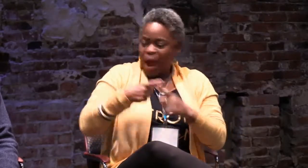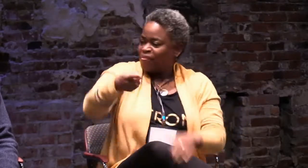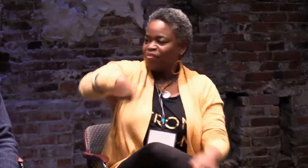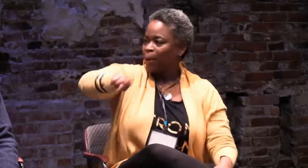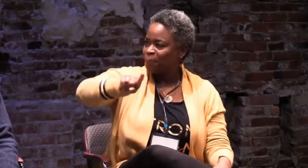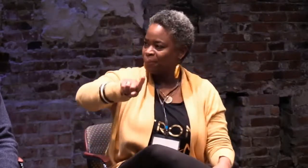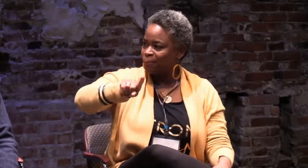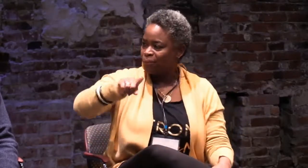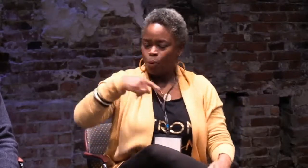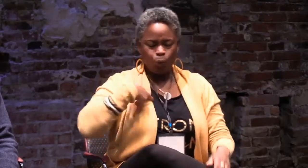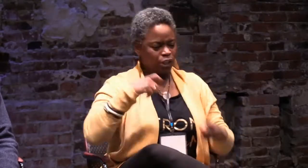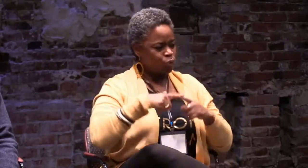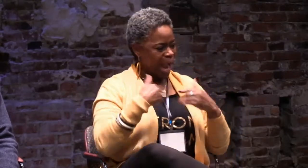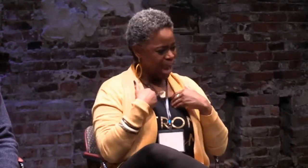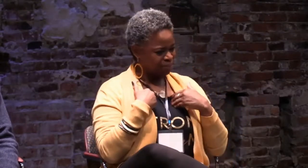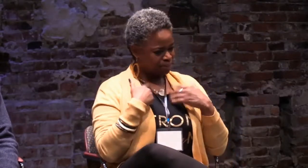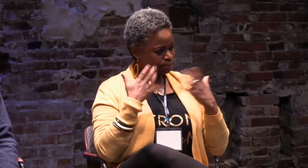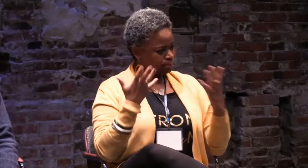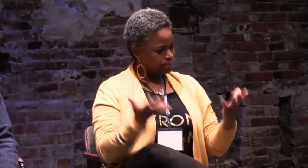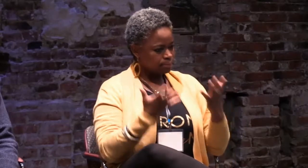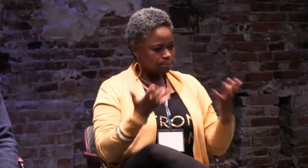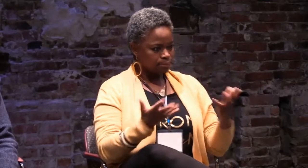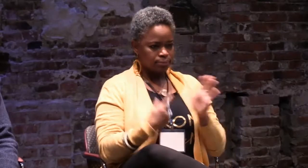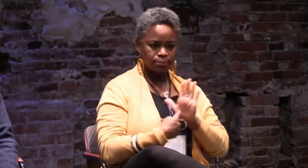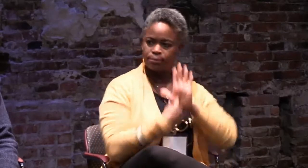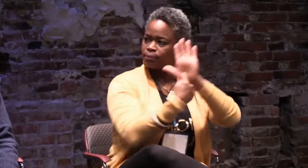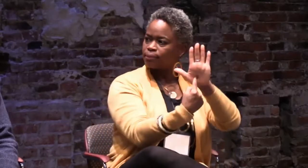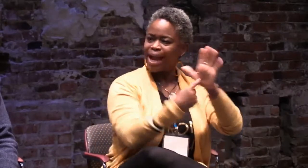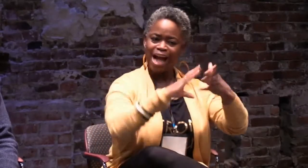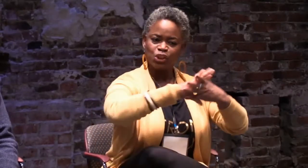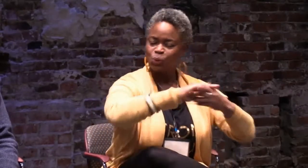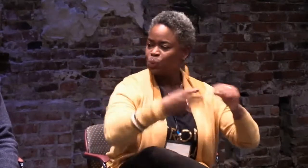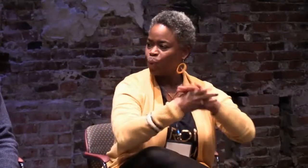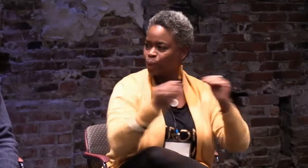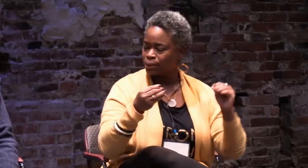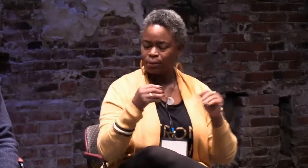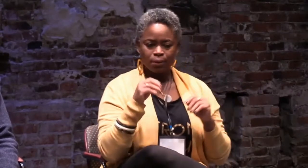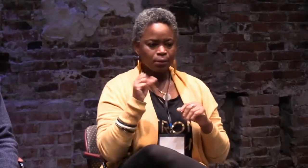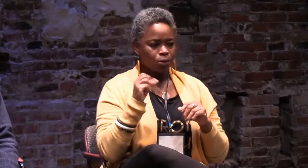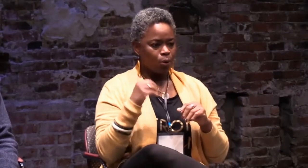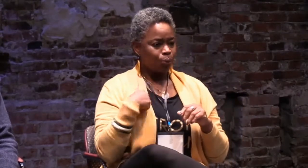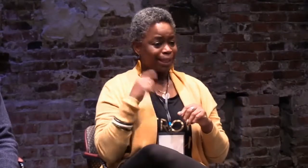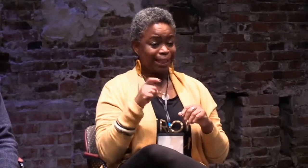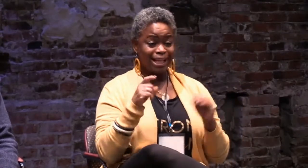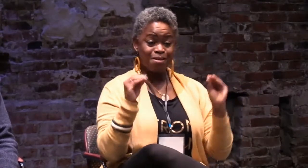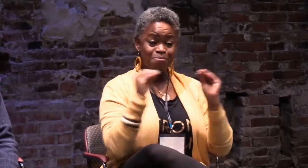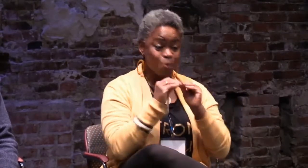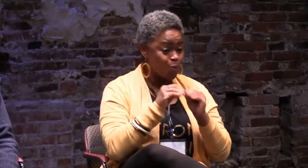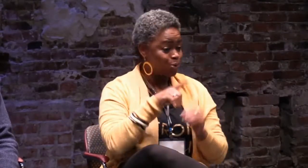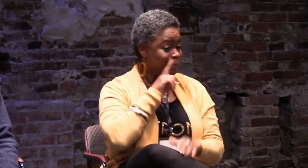So many stories that are not being represented. That need to be shown, that need to be seen.